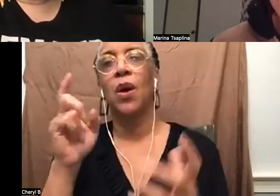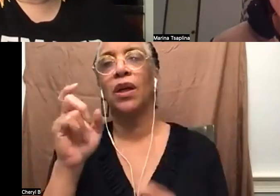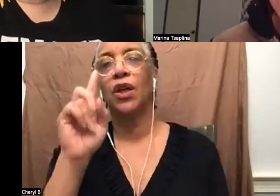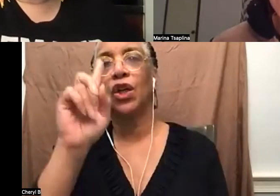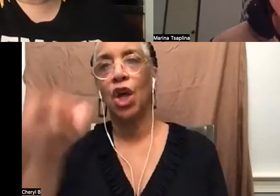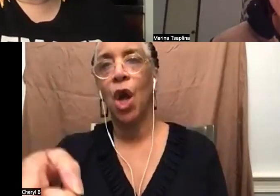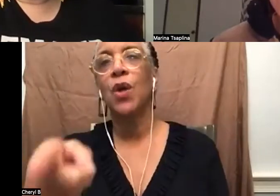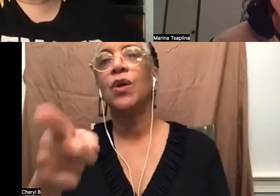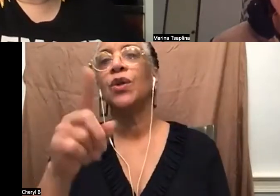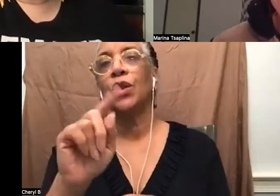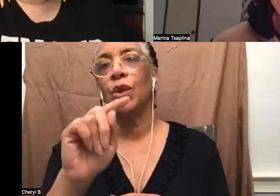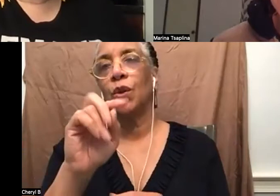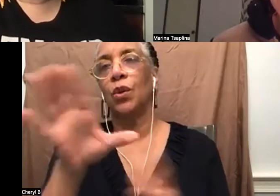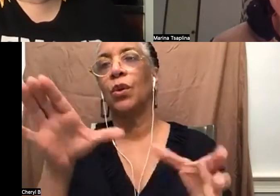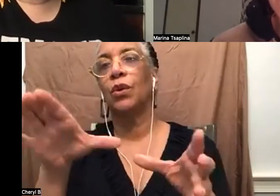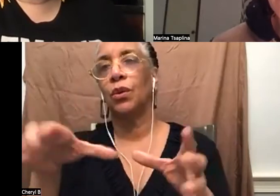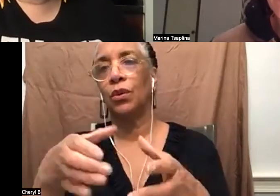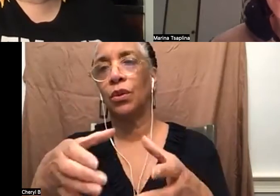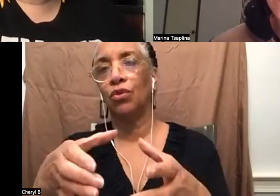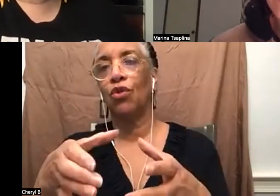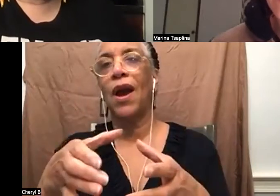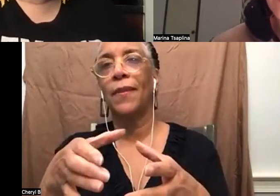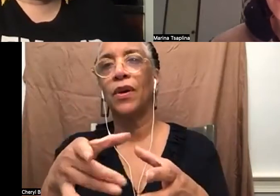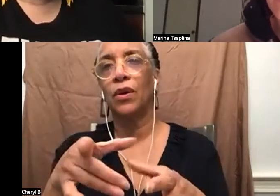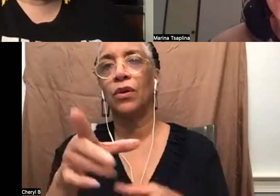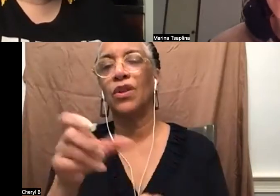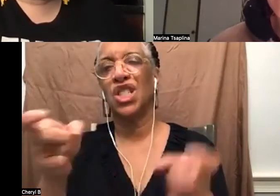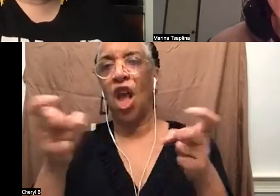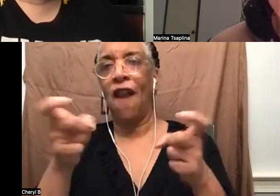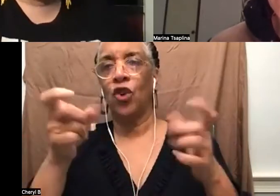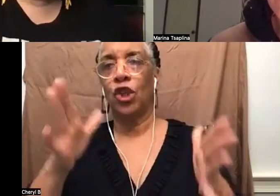The US government needs to get its foot off the necks of tribes.